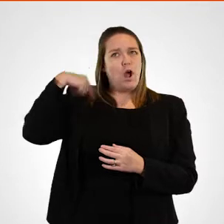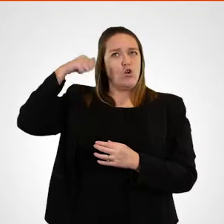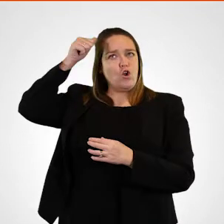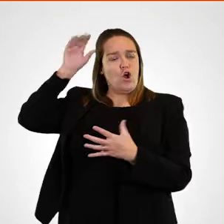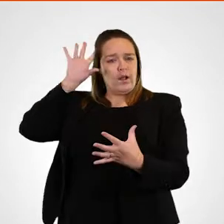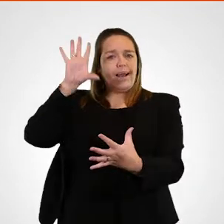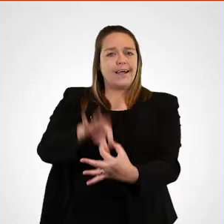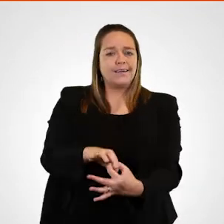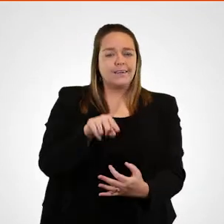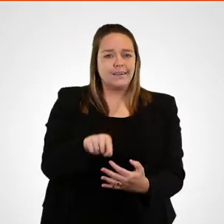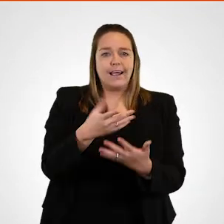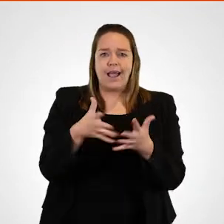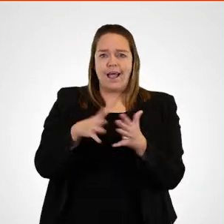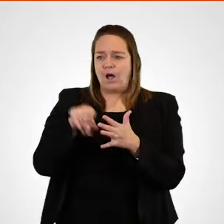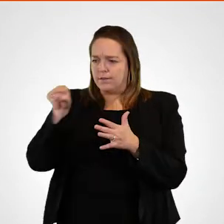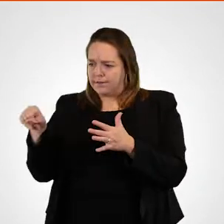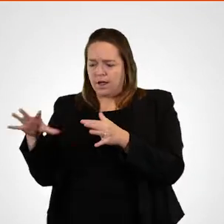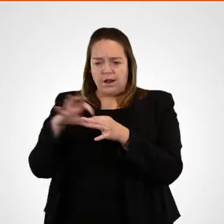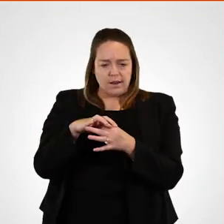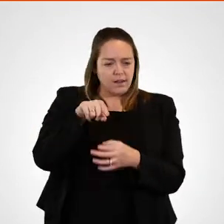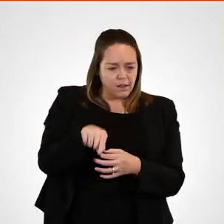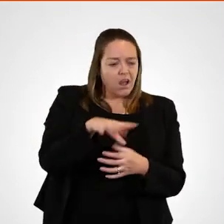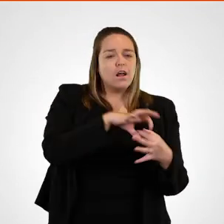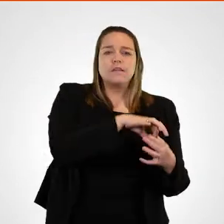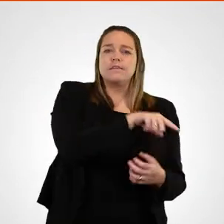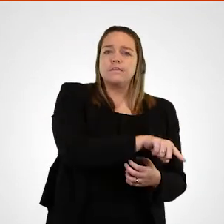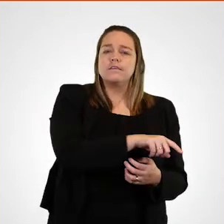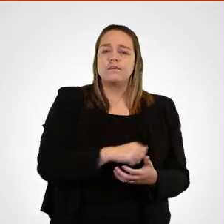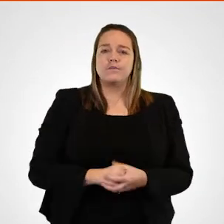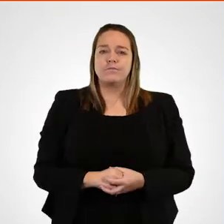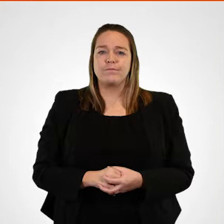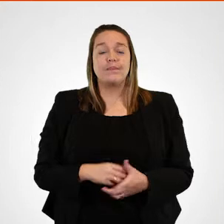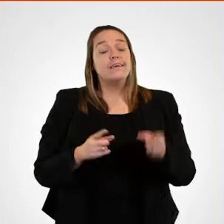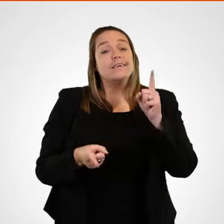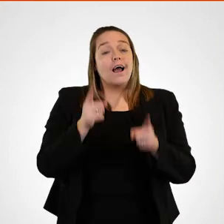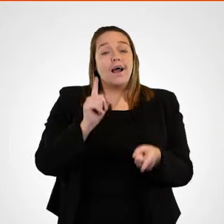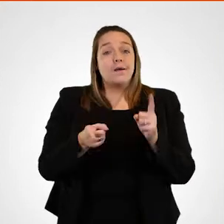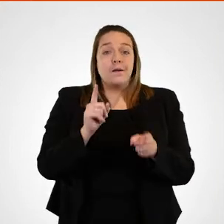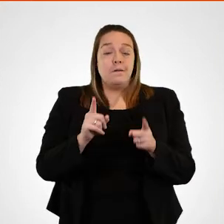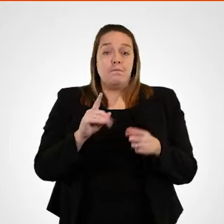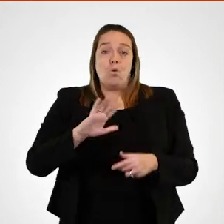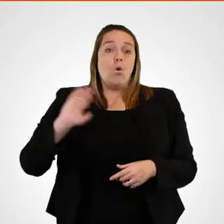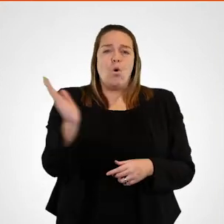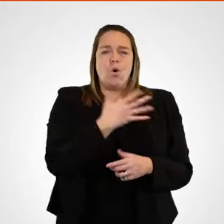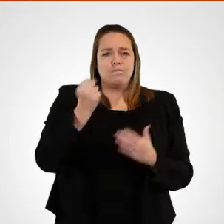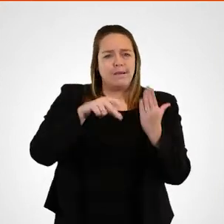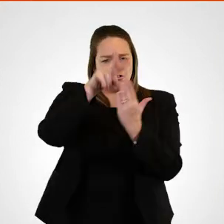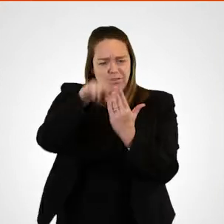Can you think about how this ties to this ties to this? Sometimes all of us have to re-read